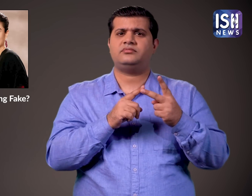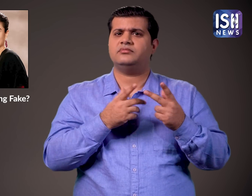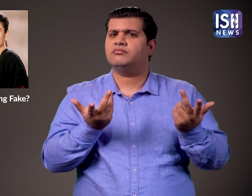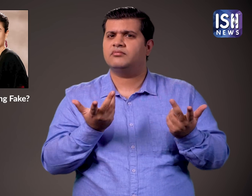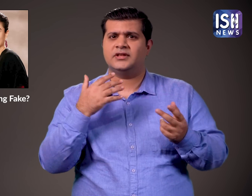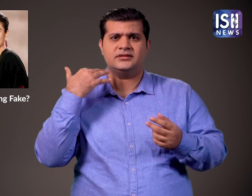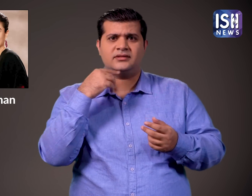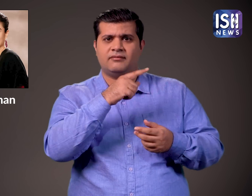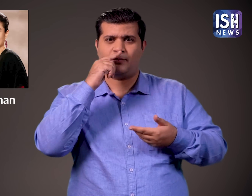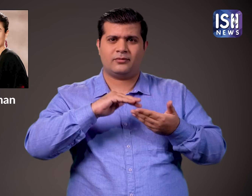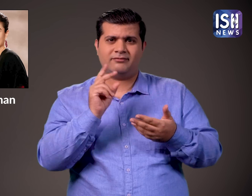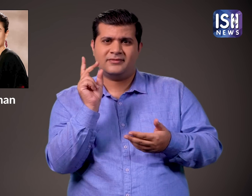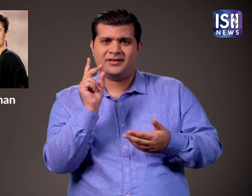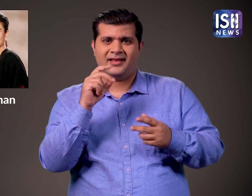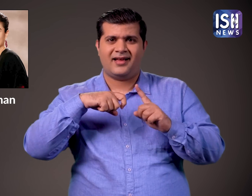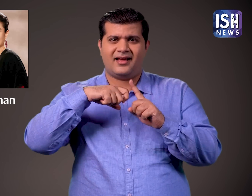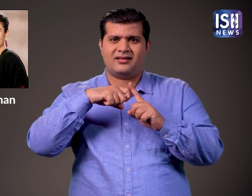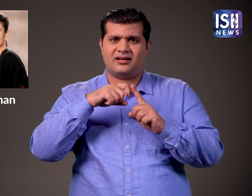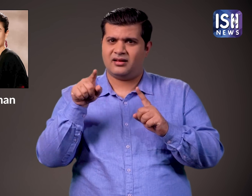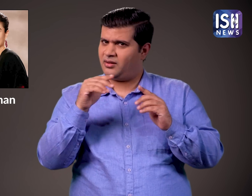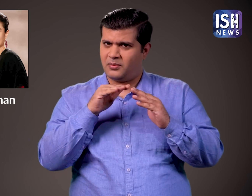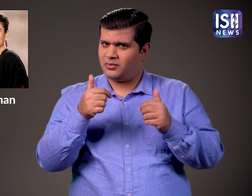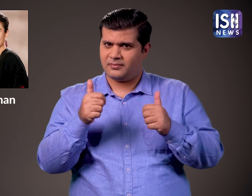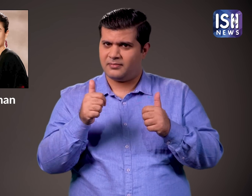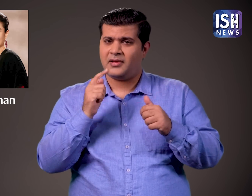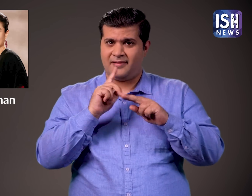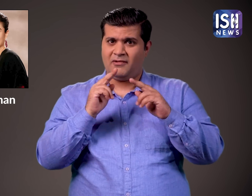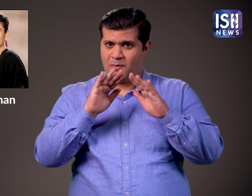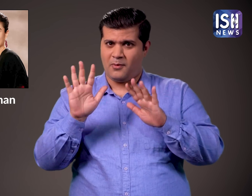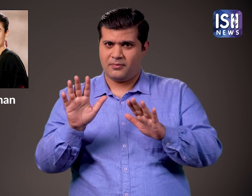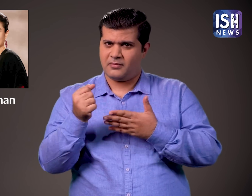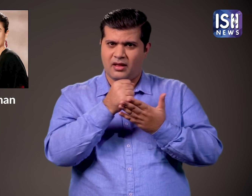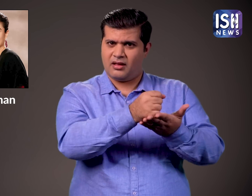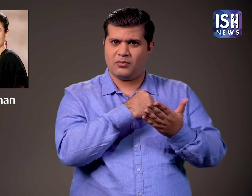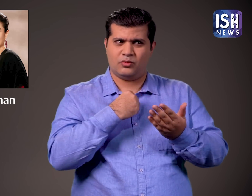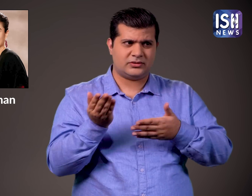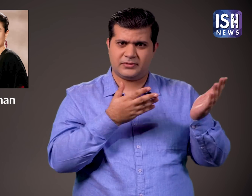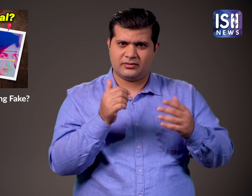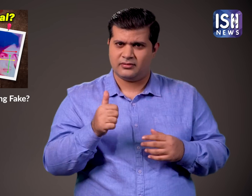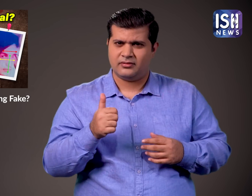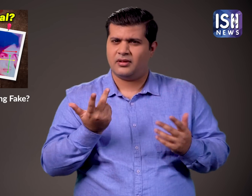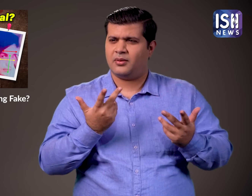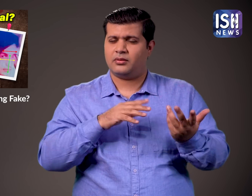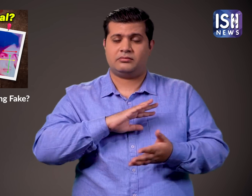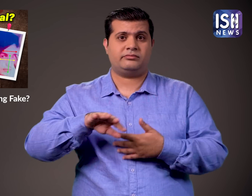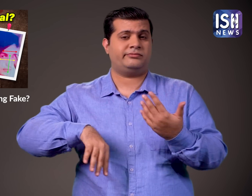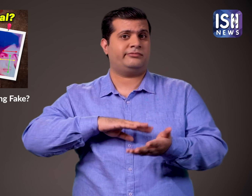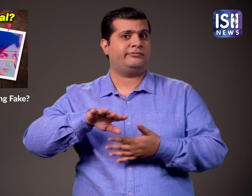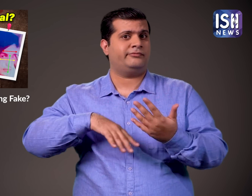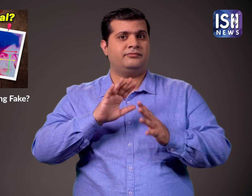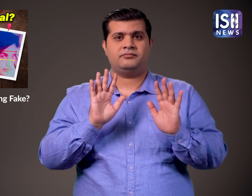Was Saif's second wife, Kareena, not home during the attack? If she was, why didn’t she help or take him to the hospital?